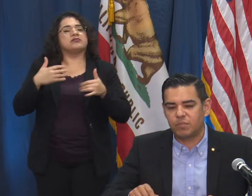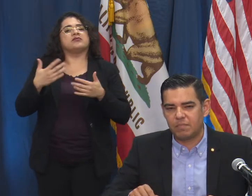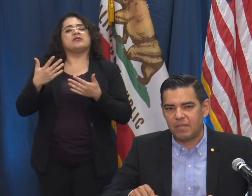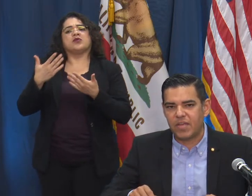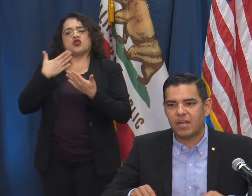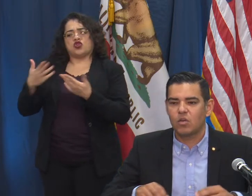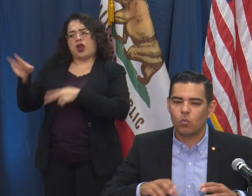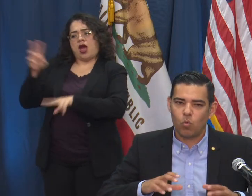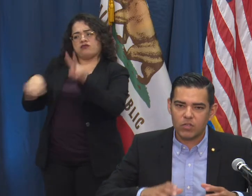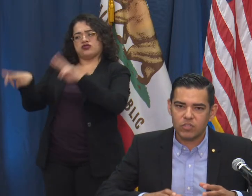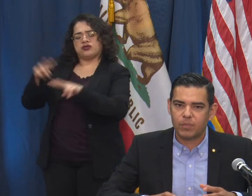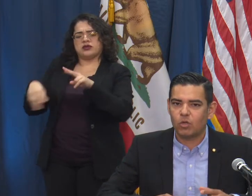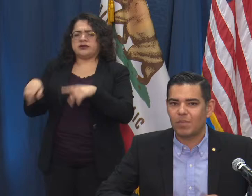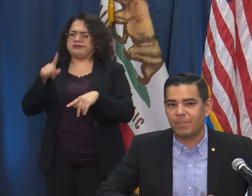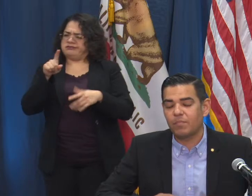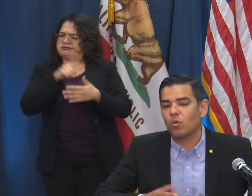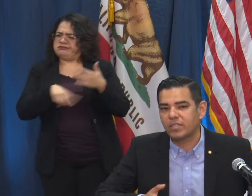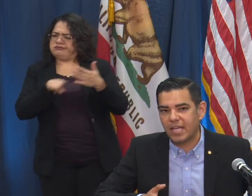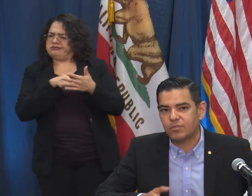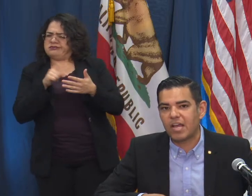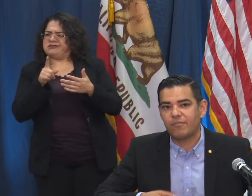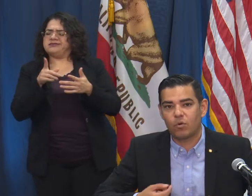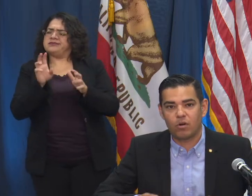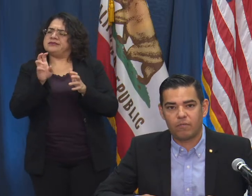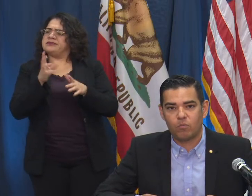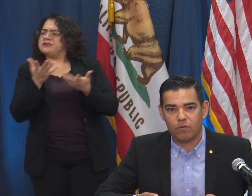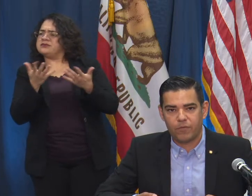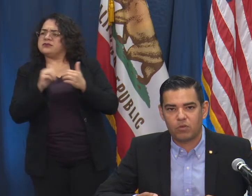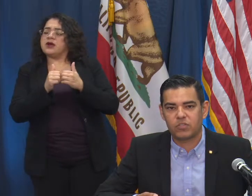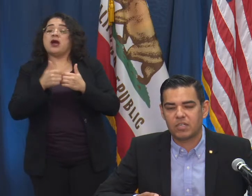being made that one zip code might be more dense or have more folks in a